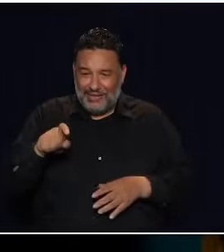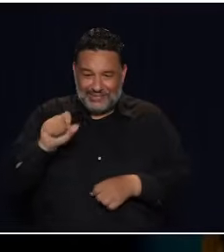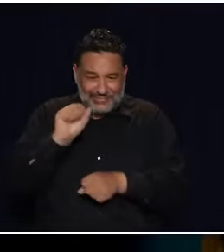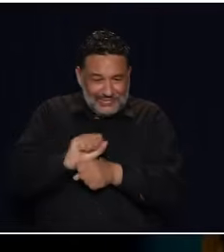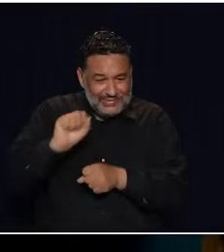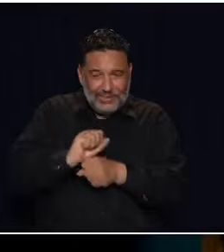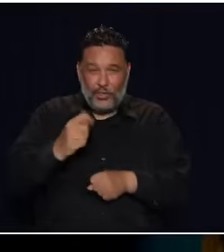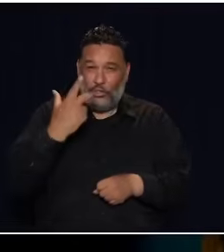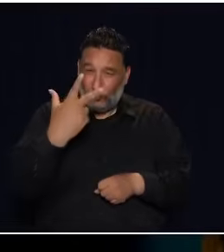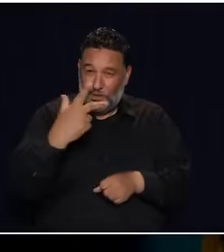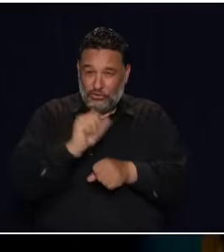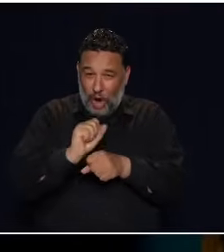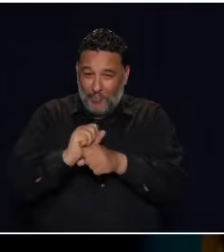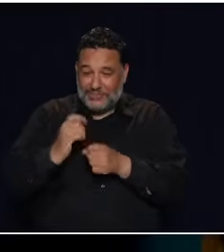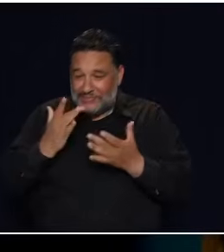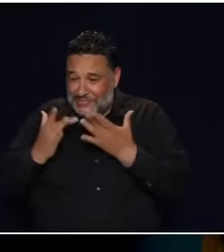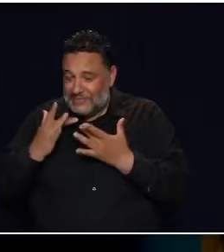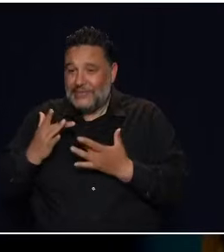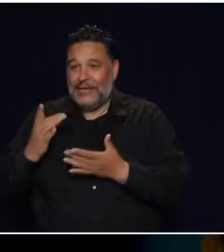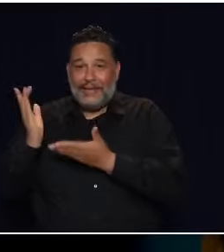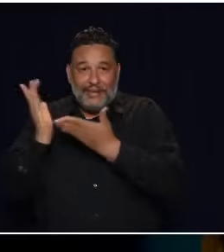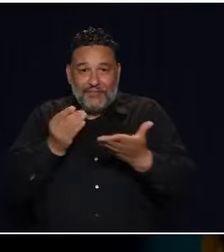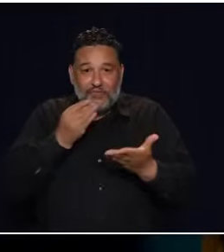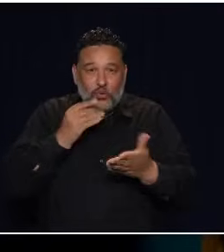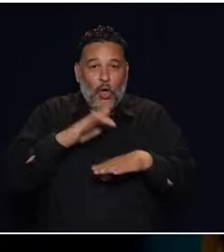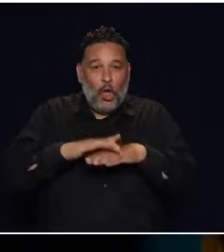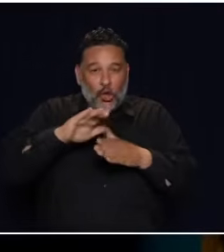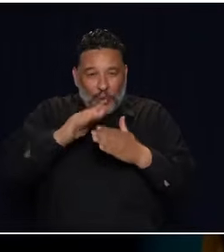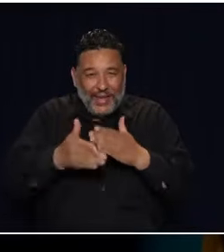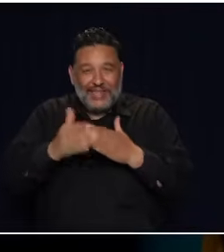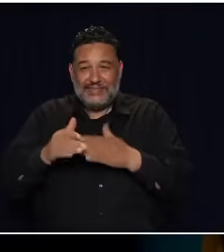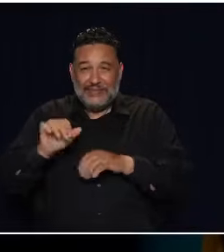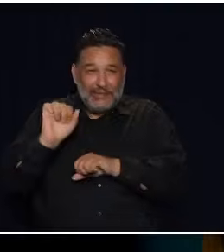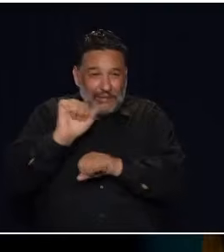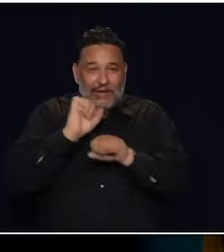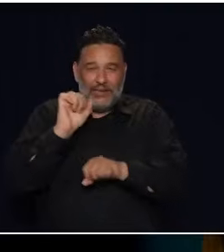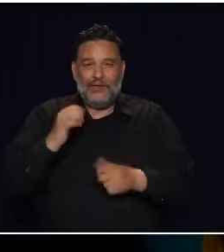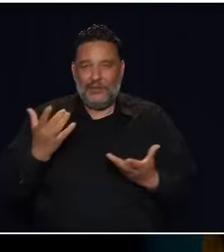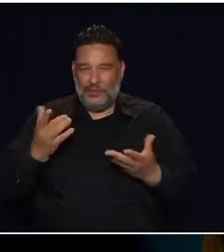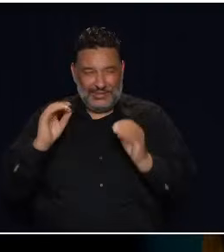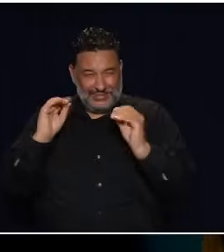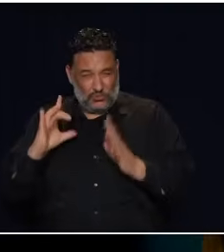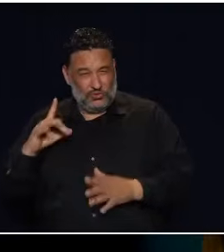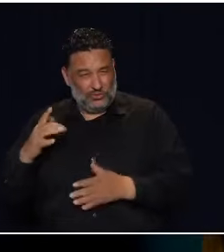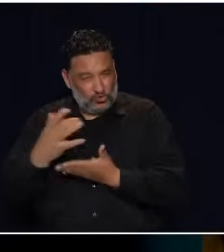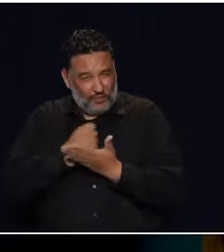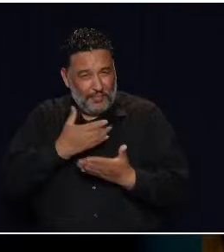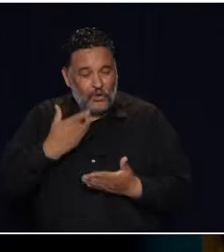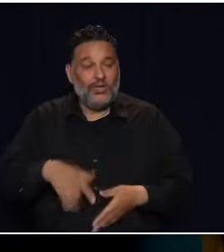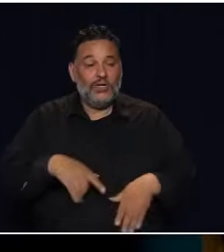GOTTEN ANGRY ABOUT HAVING SEEN OUR TEACHERS HAVE TO WORK THREE